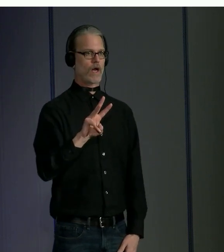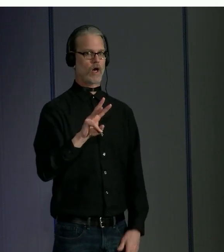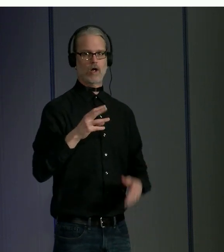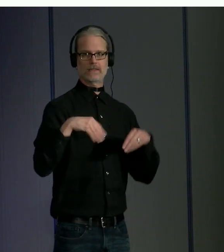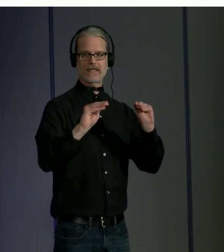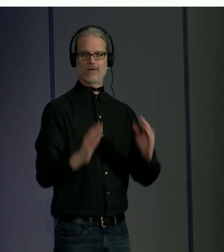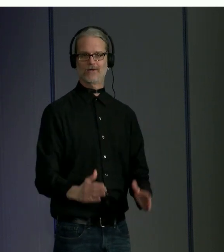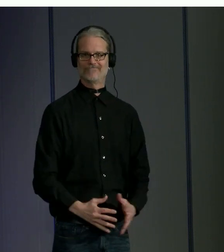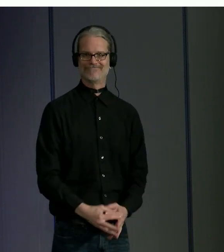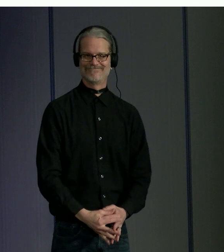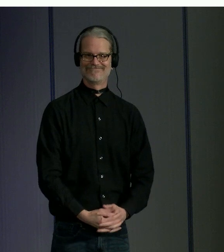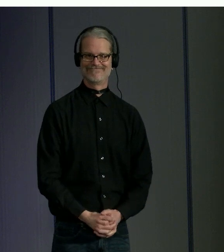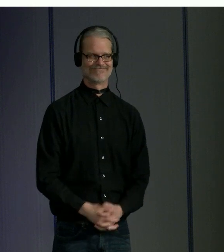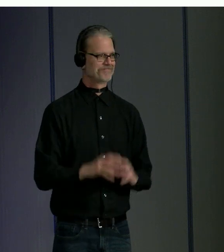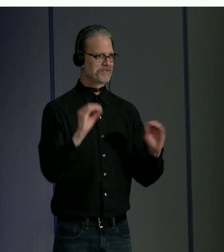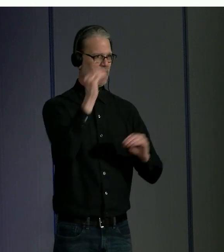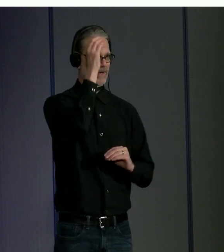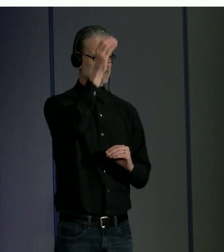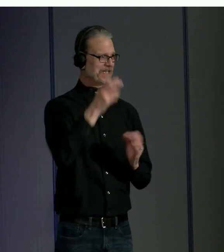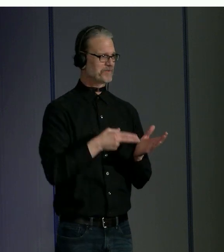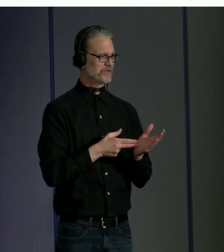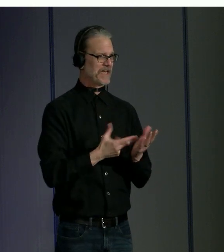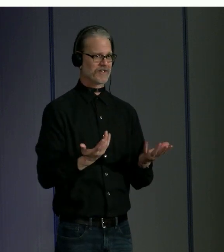That doesn't have conceptual integrity. Right?